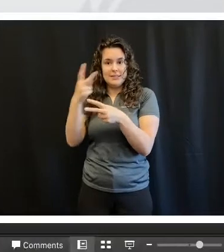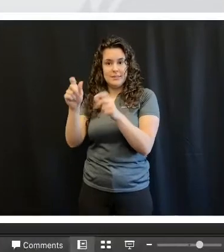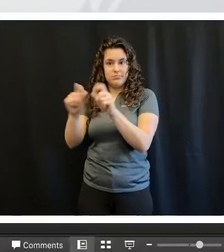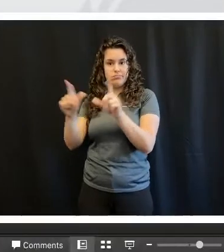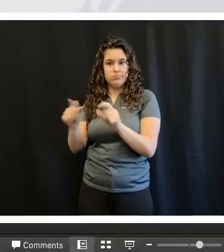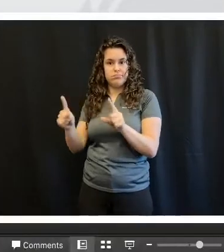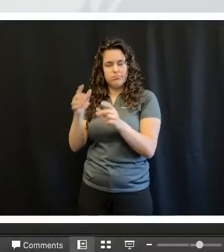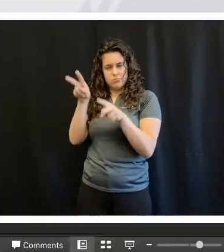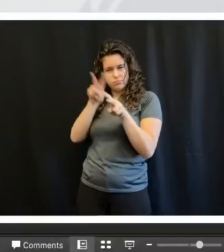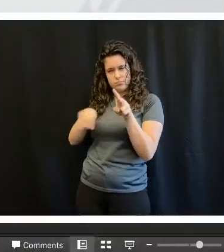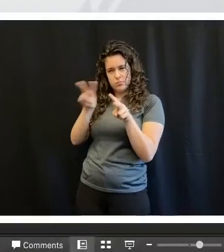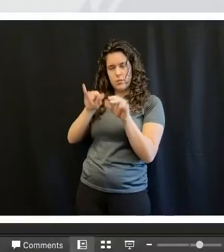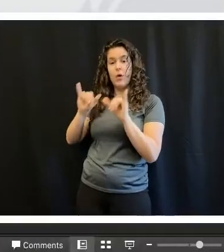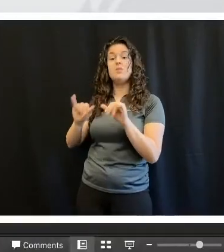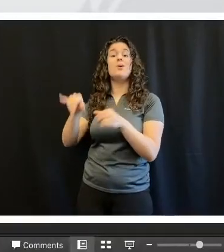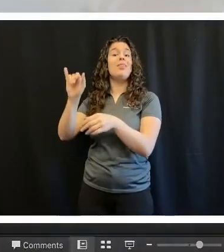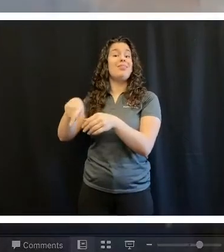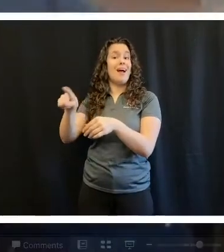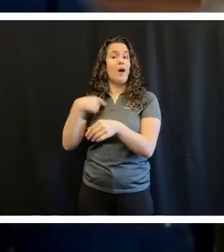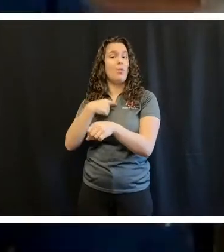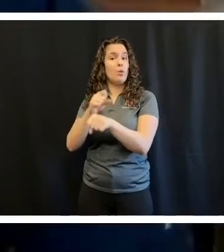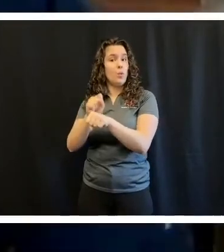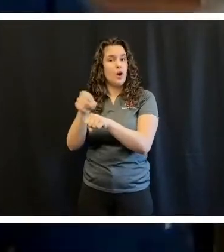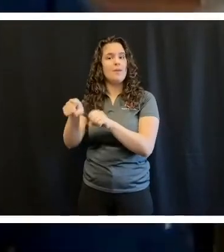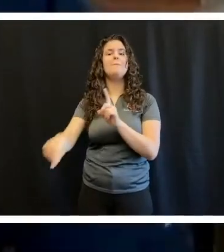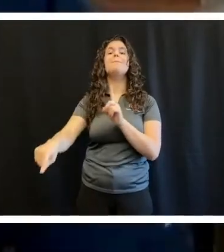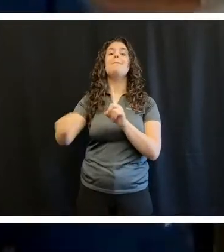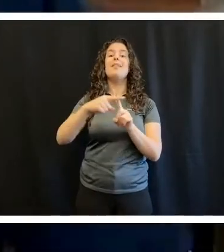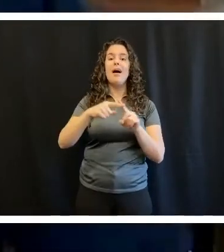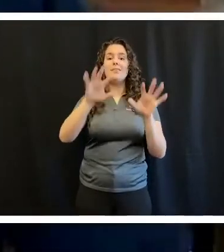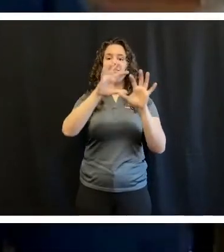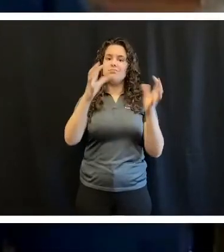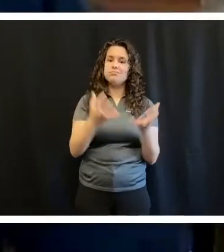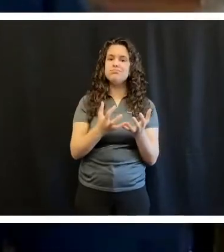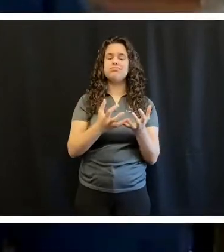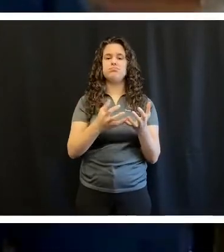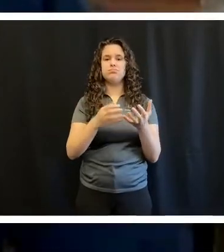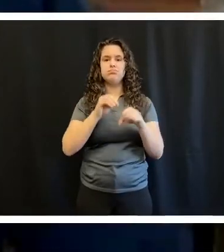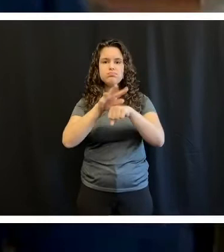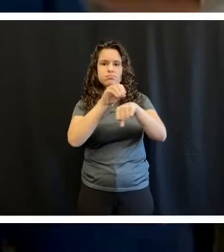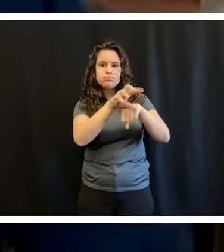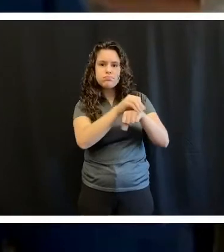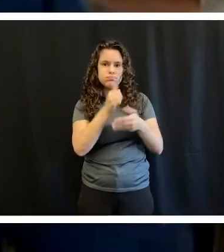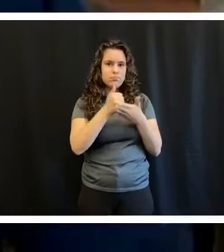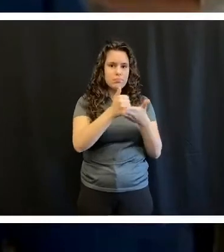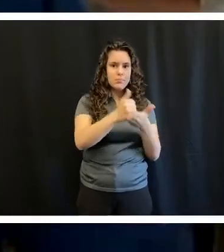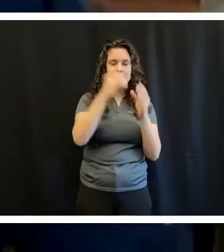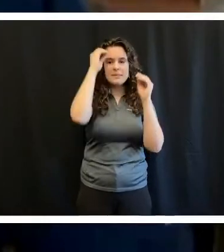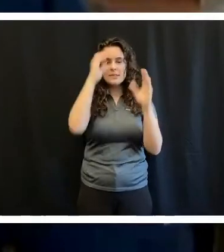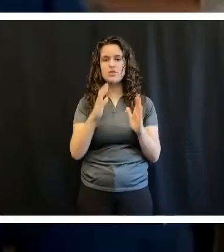We've also been working around the world helping with teachers in all different types of countries.